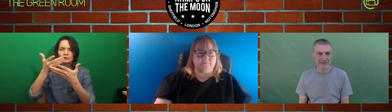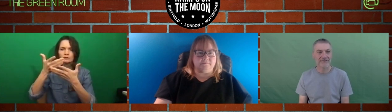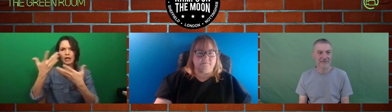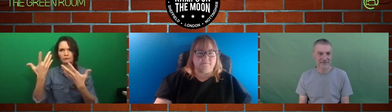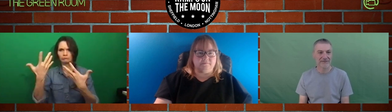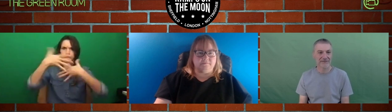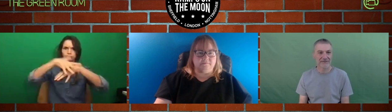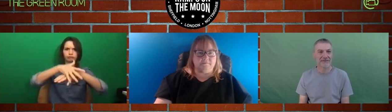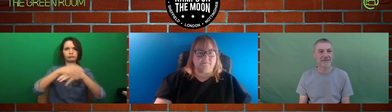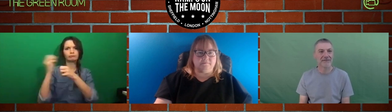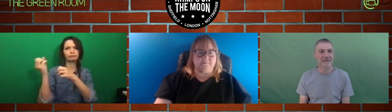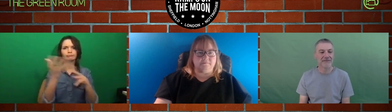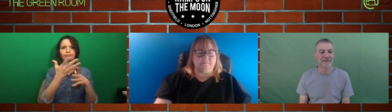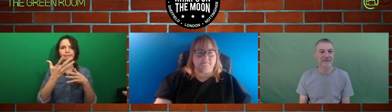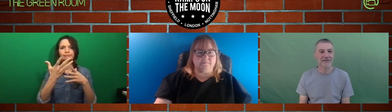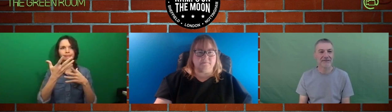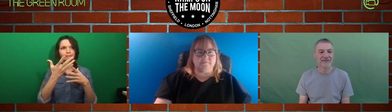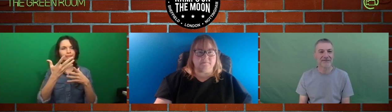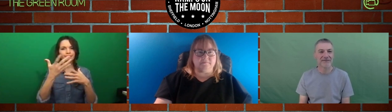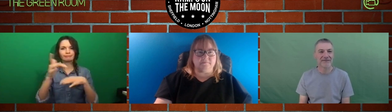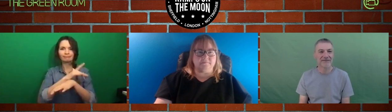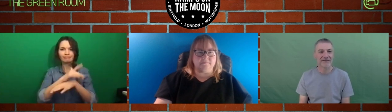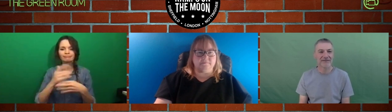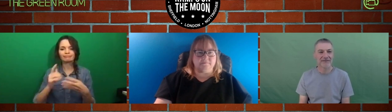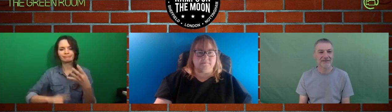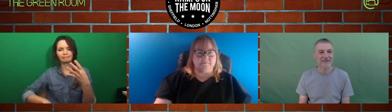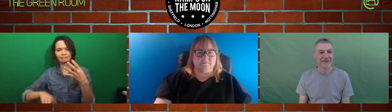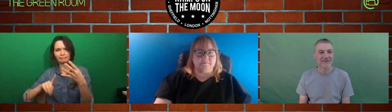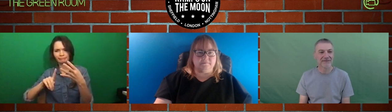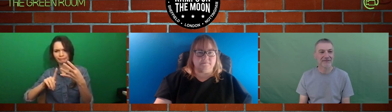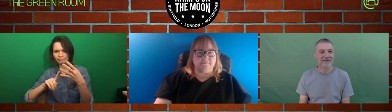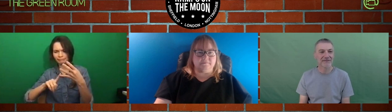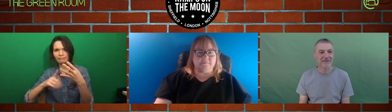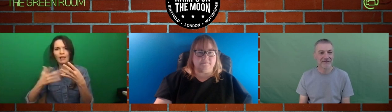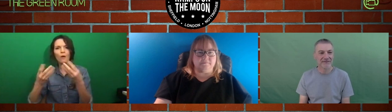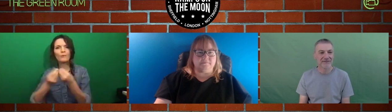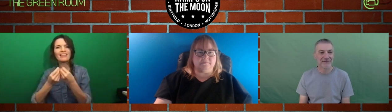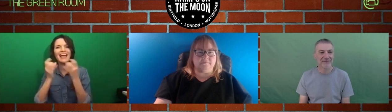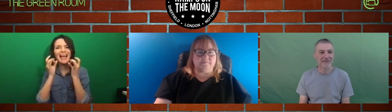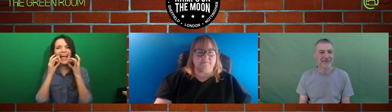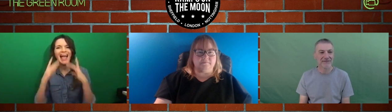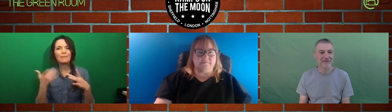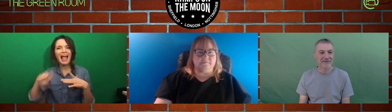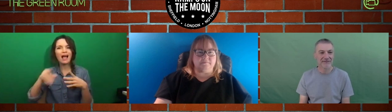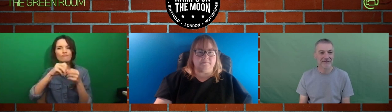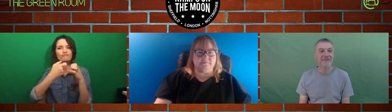that I did with Amy and Bryony which was all about the writing process and